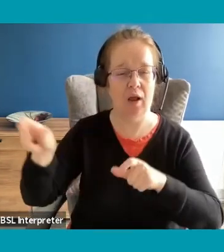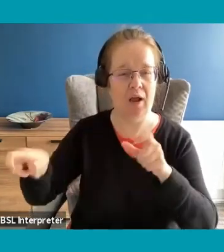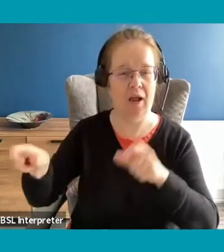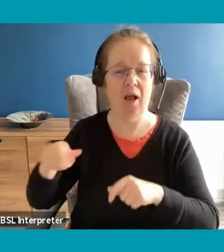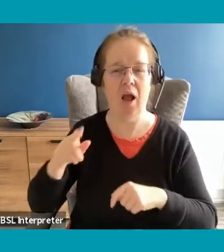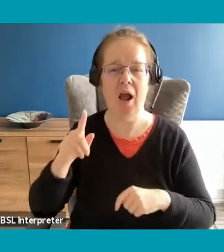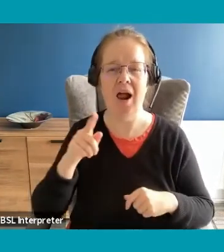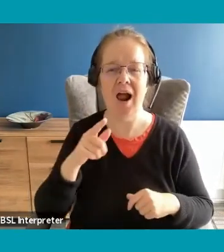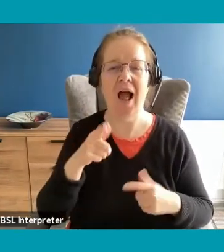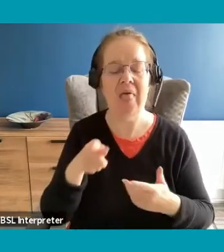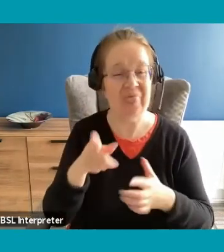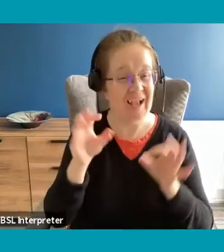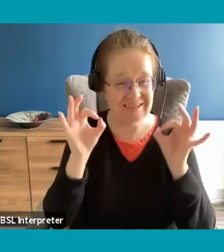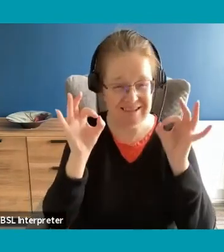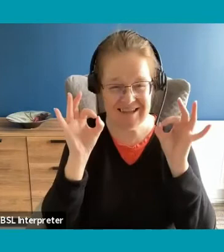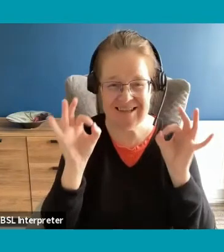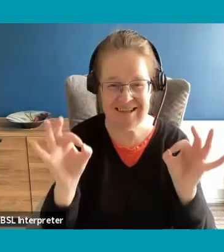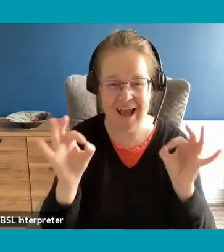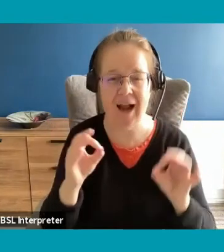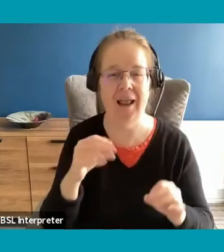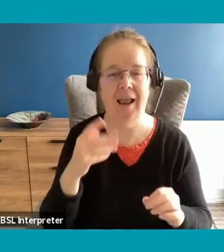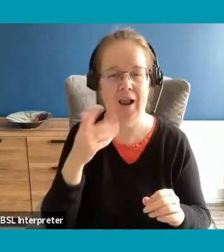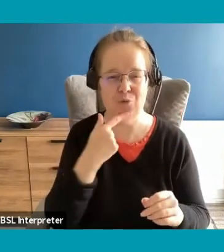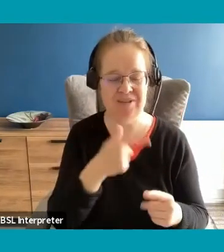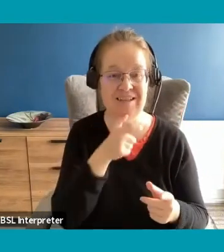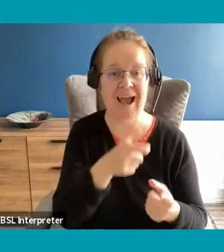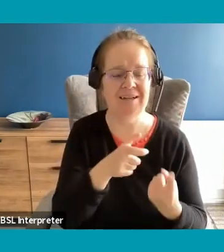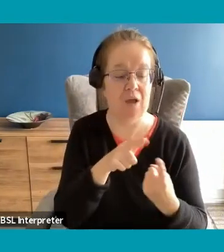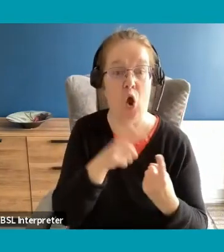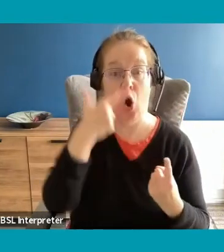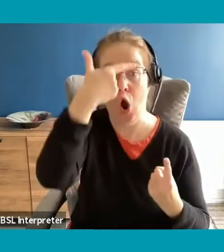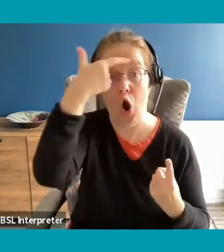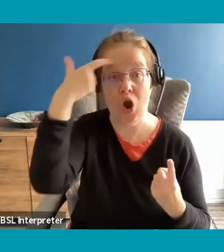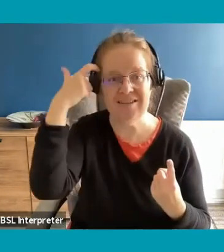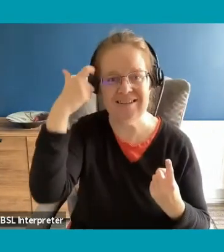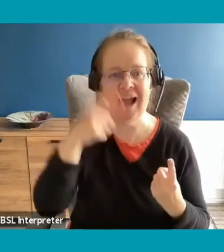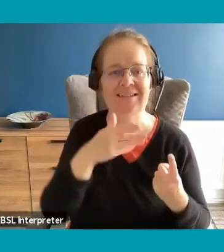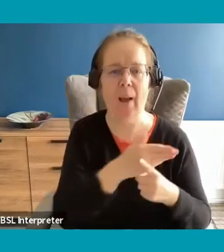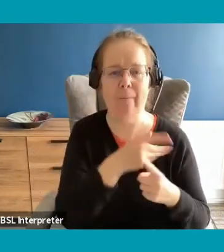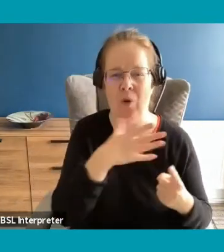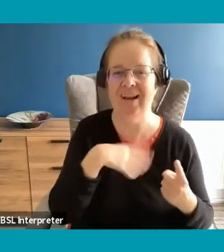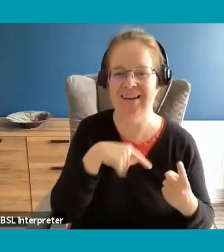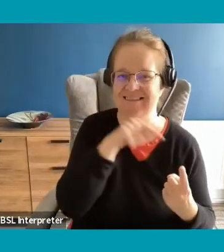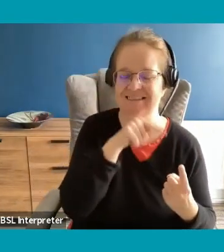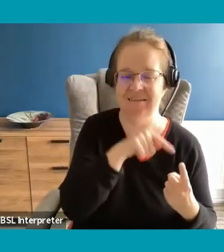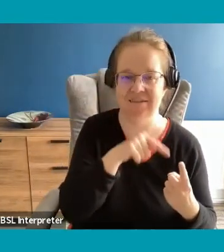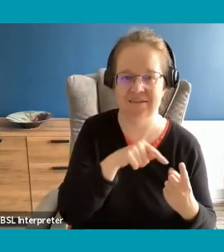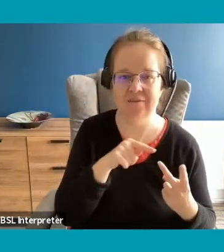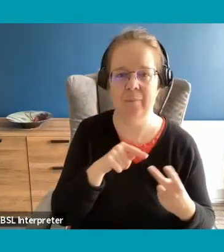And this is exactly what they say and understanding employer and I'm just looking for some reasonable adjustments.